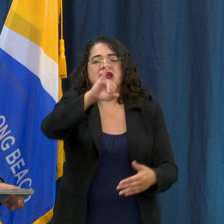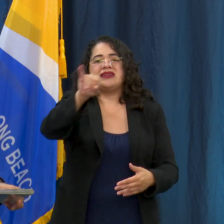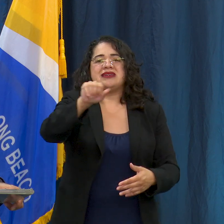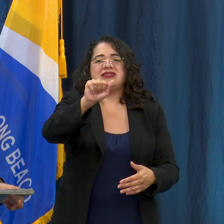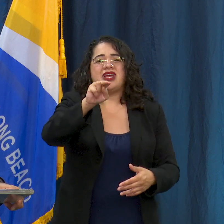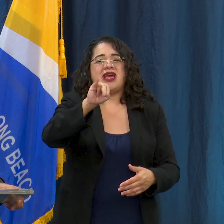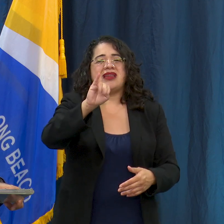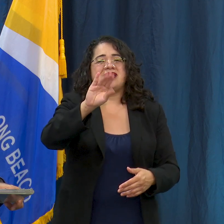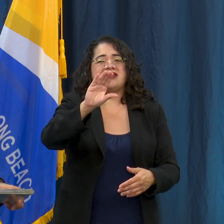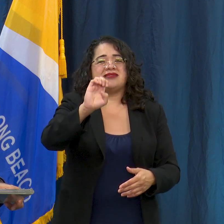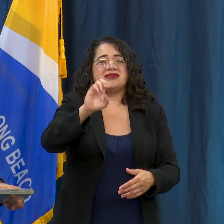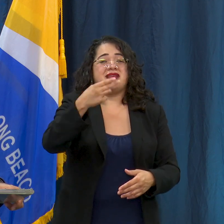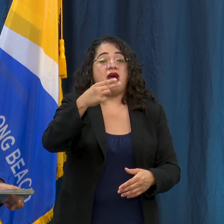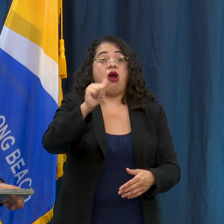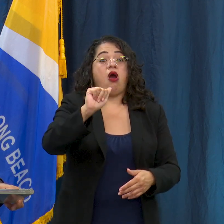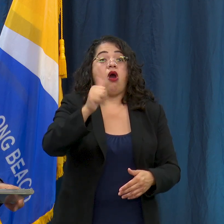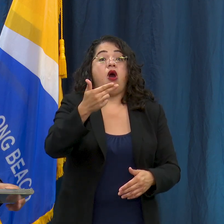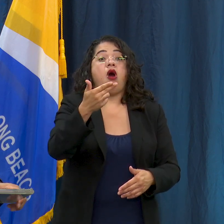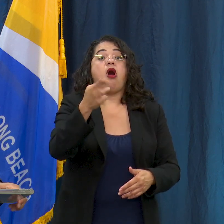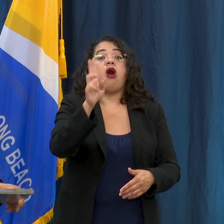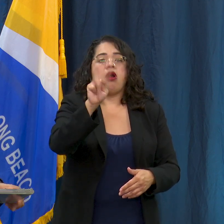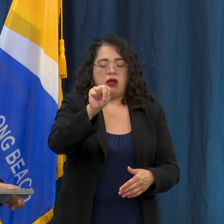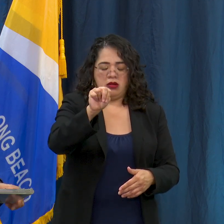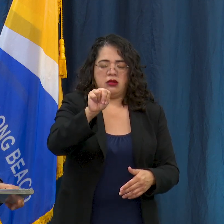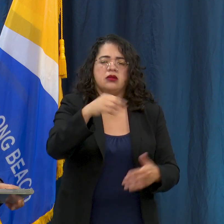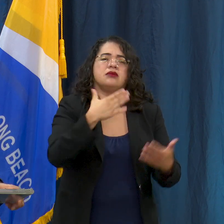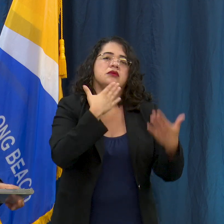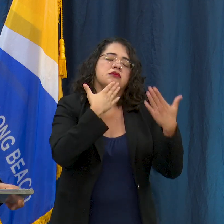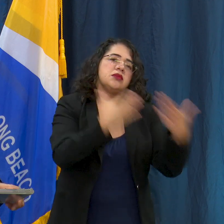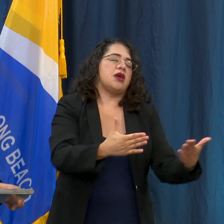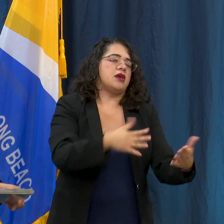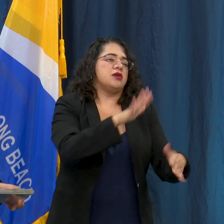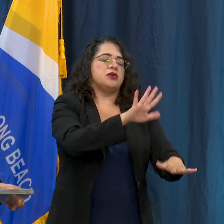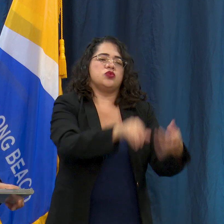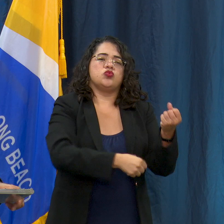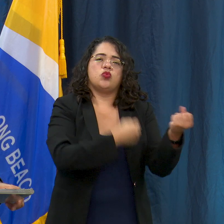received those funds. We also expect the county to continue to partner with us on